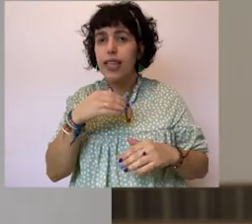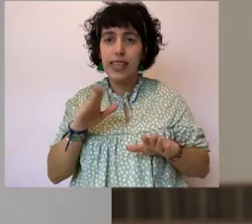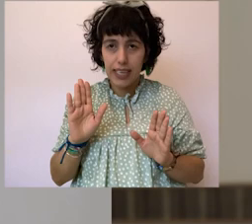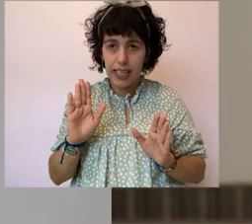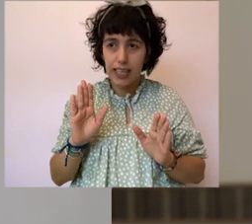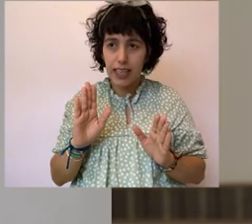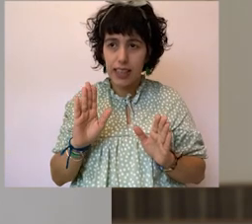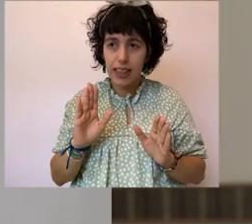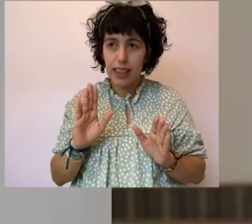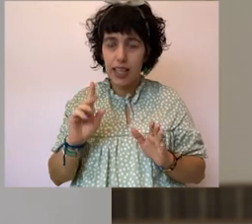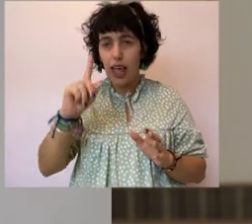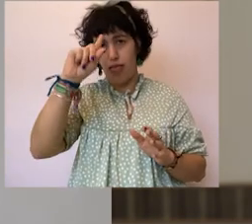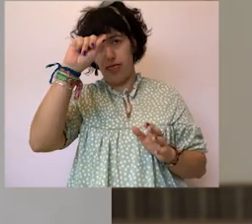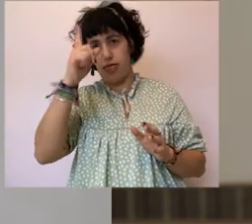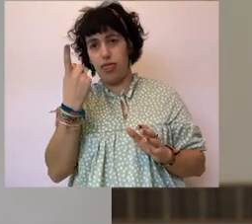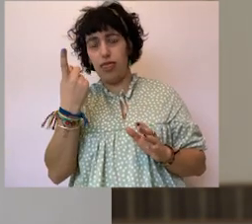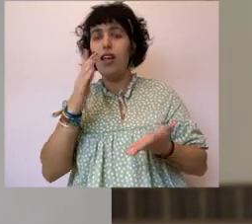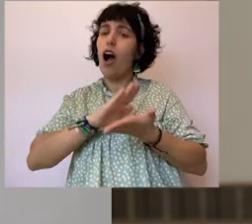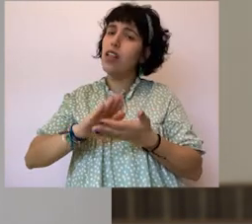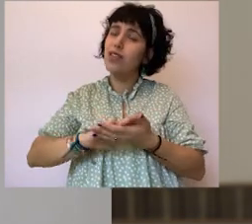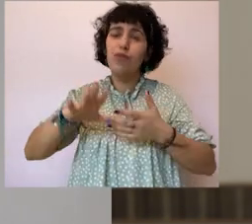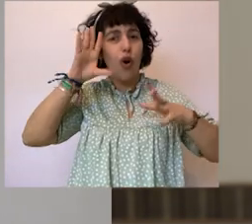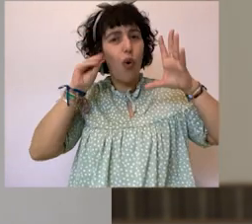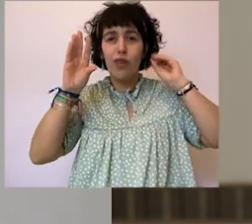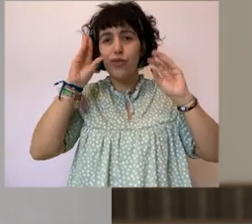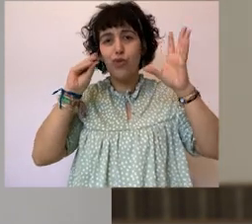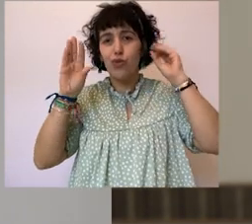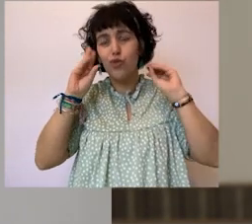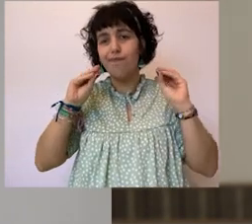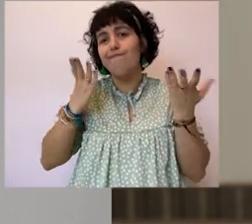Because throughout life you learn to work on your own